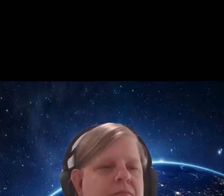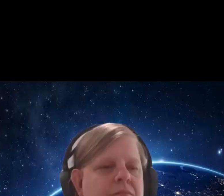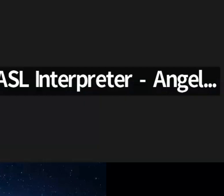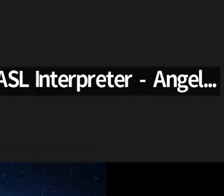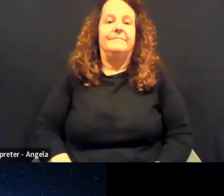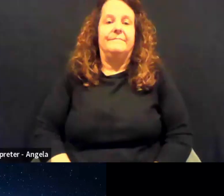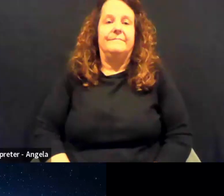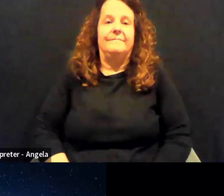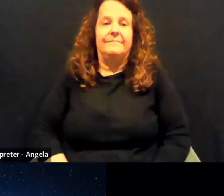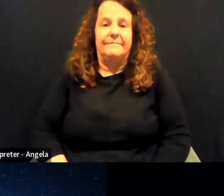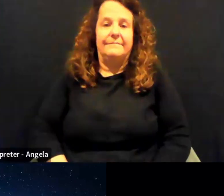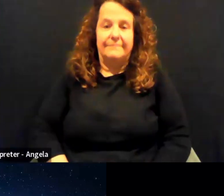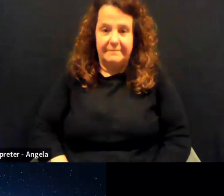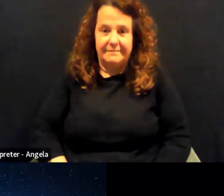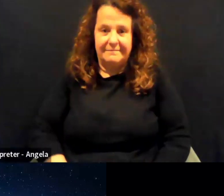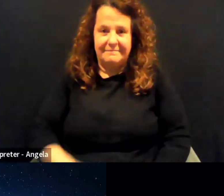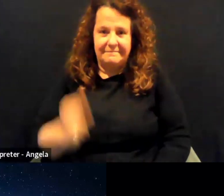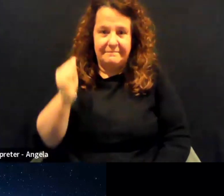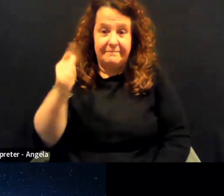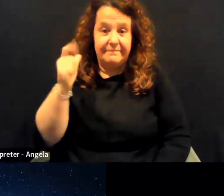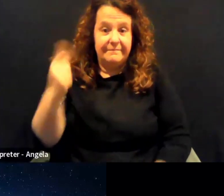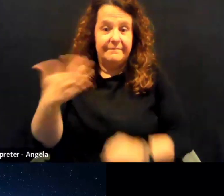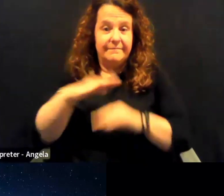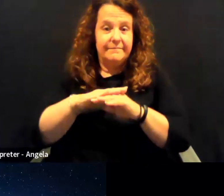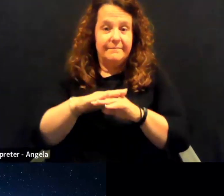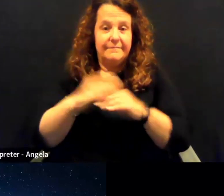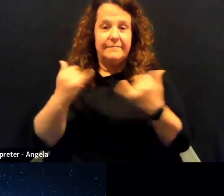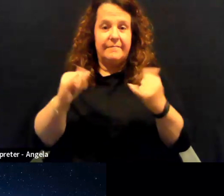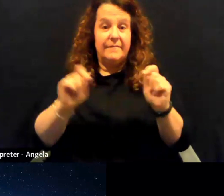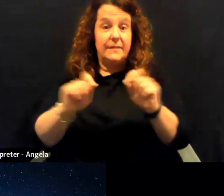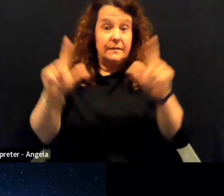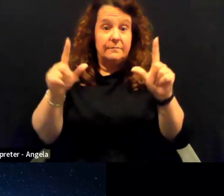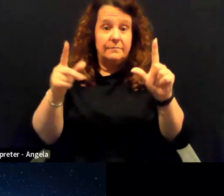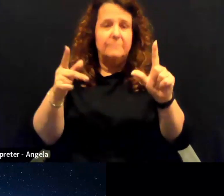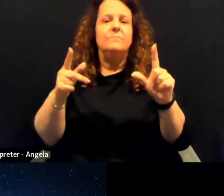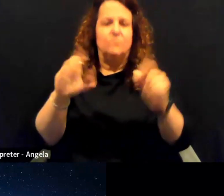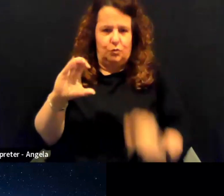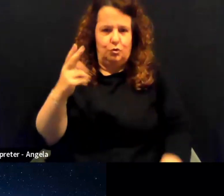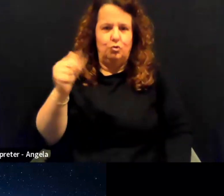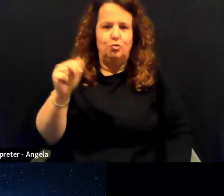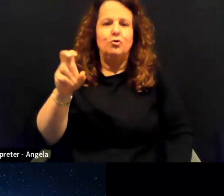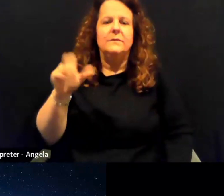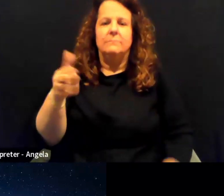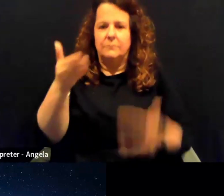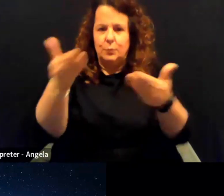We have Angela on the screen right now. She is pinned. Chancey, you're good. Thank you so much. Thank you.